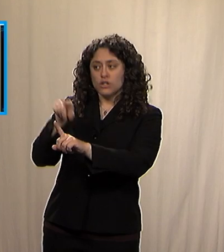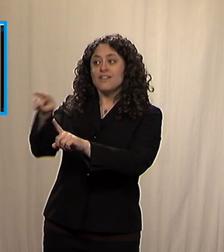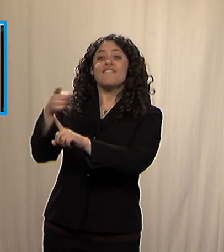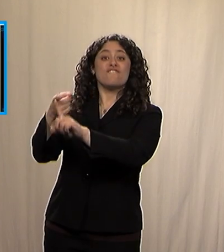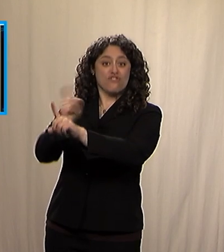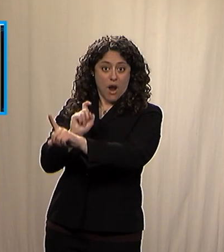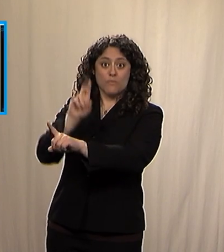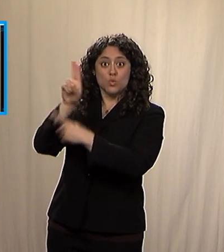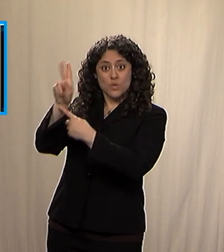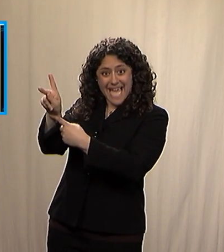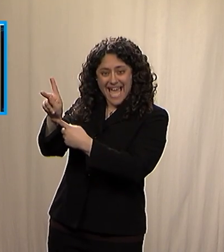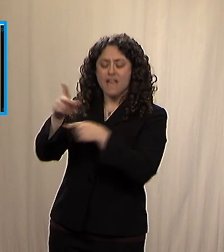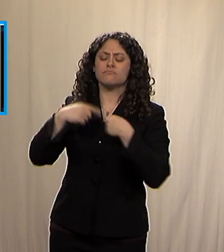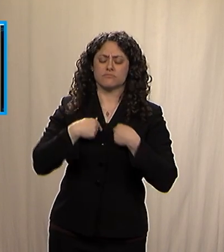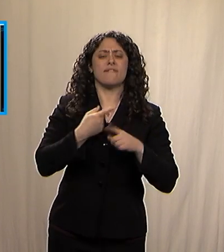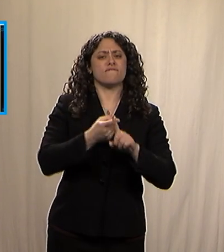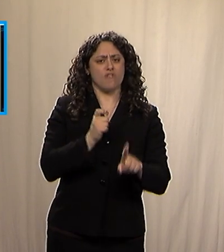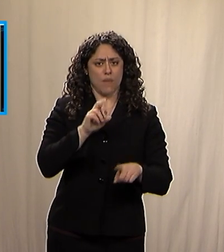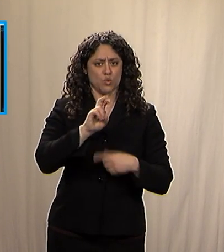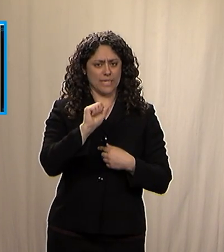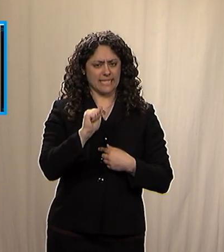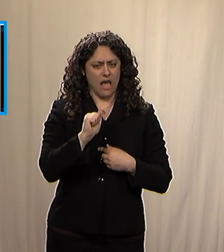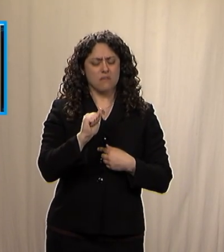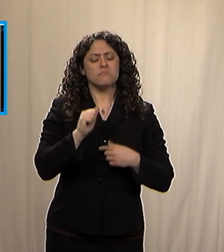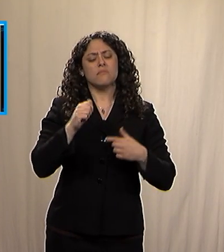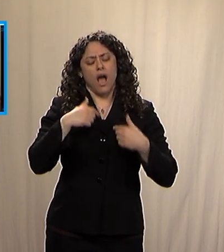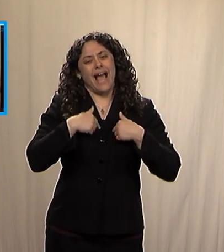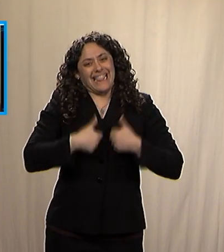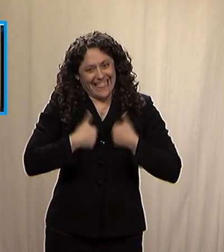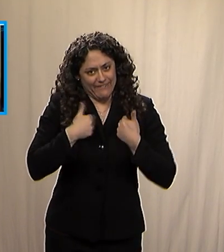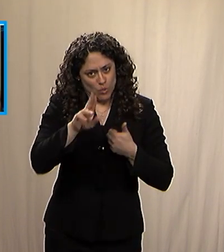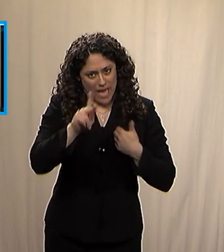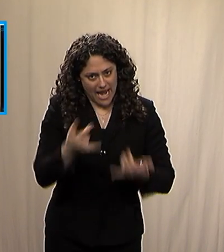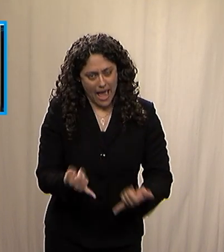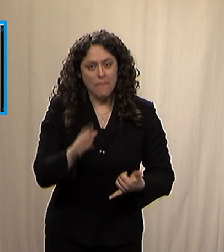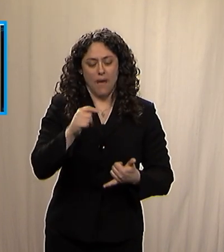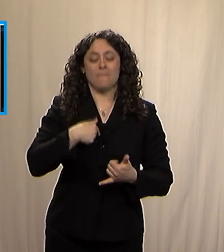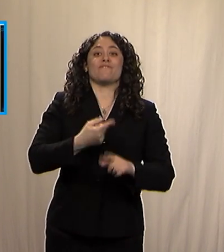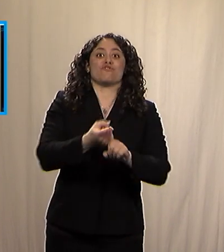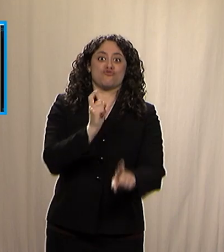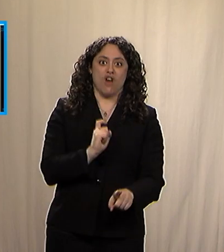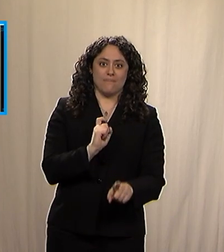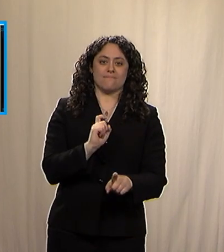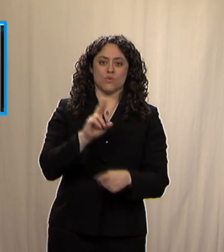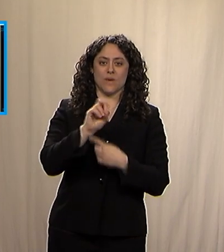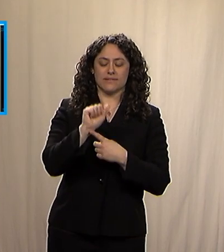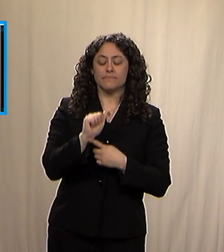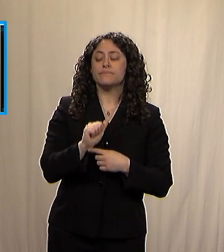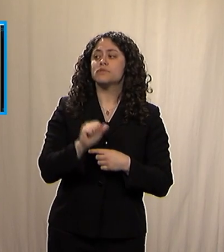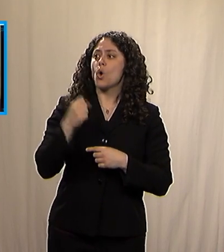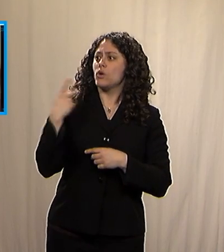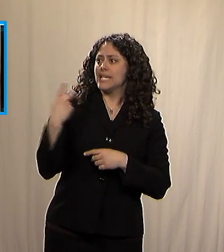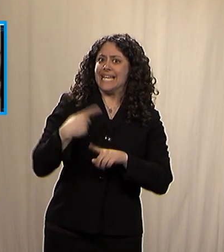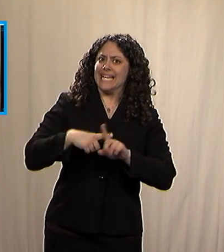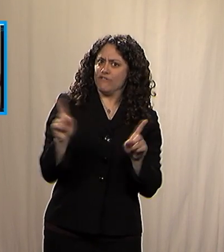even though I'm living and working here now. Even though we came from different backgrounds and different countries, we have similar ideas